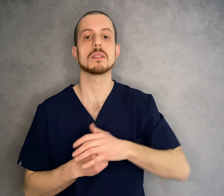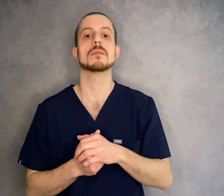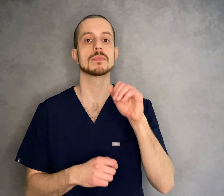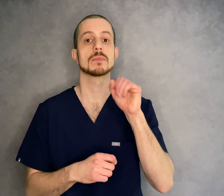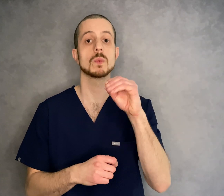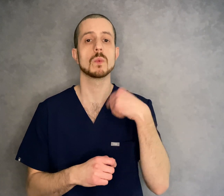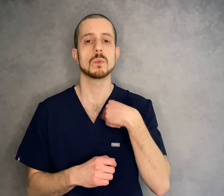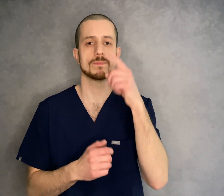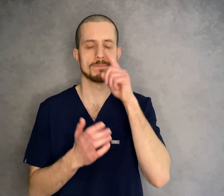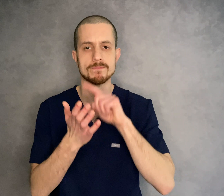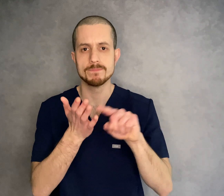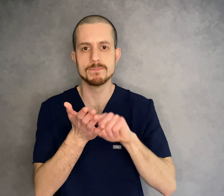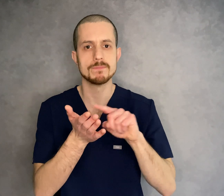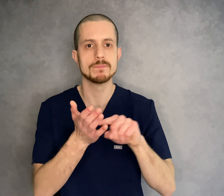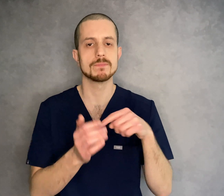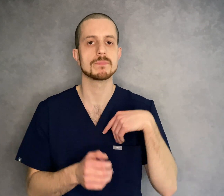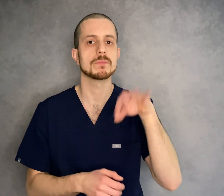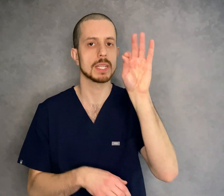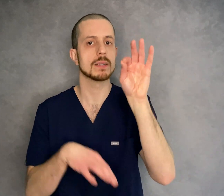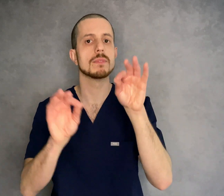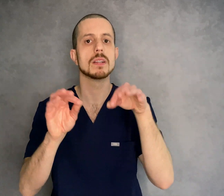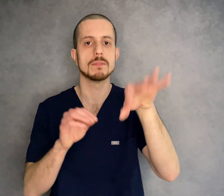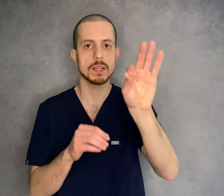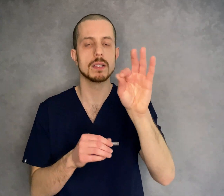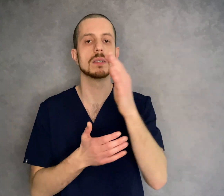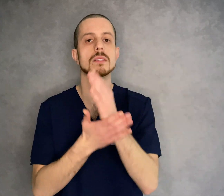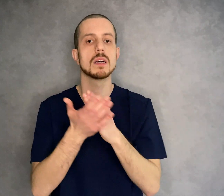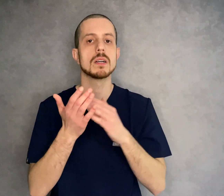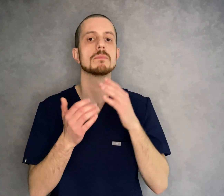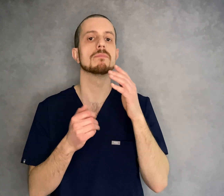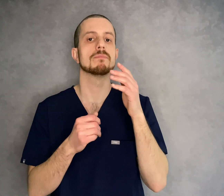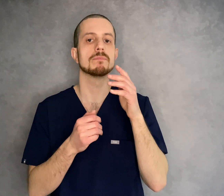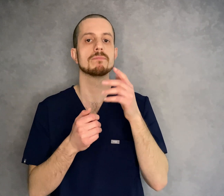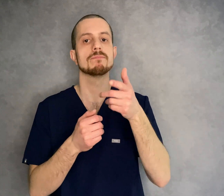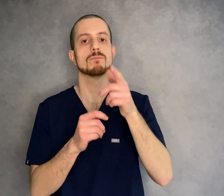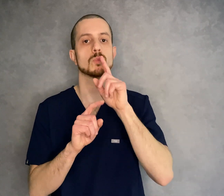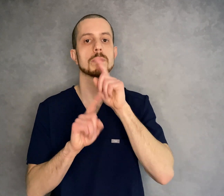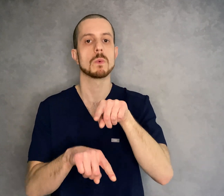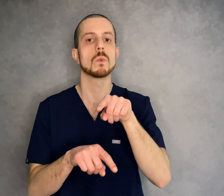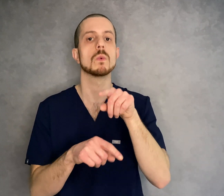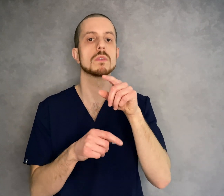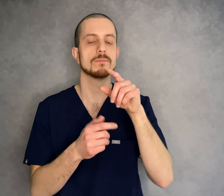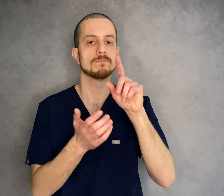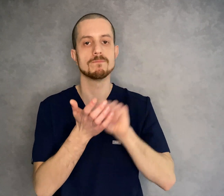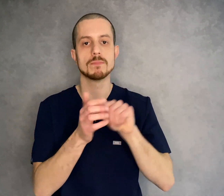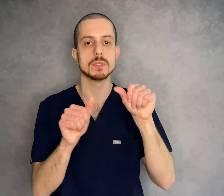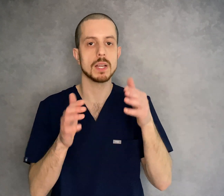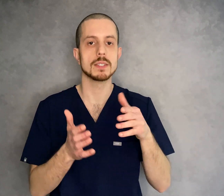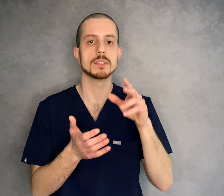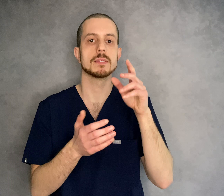So I looked into what we've been able to learn about this virus, and I was able to find some reports shared by scientists.